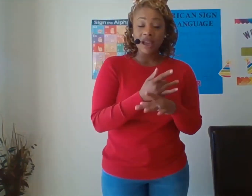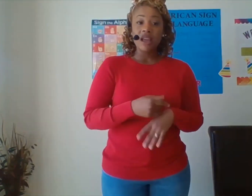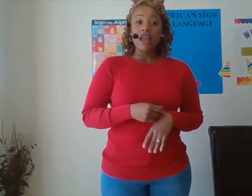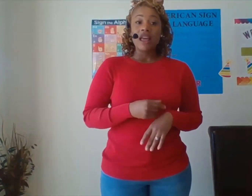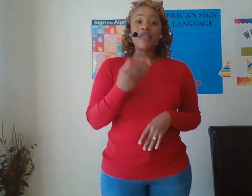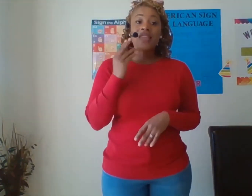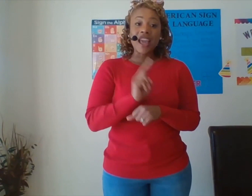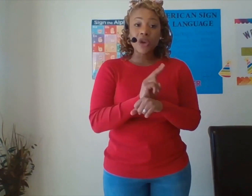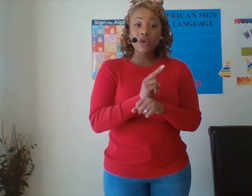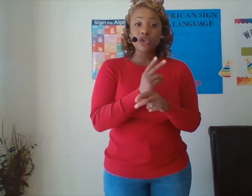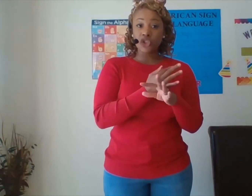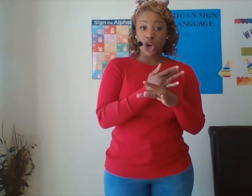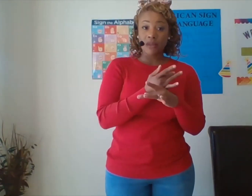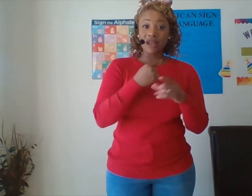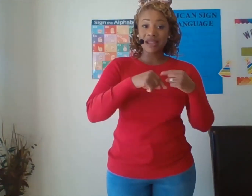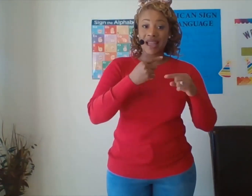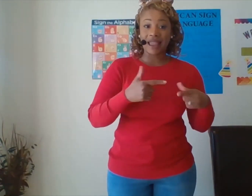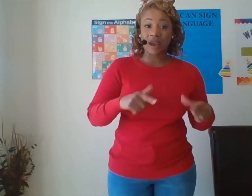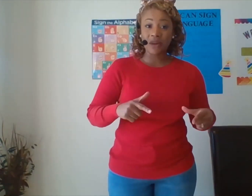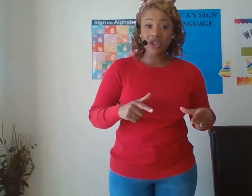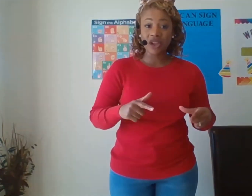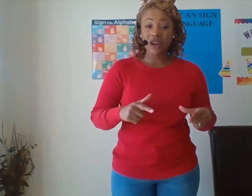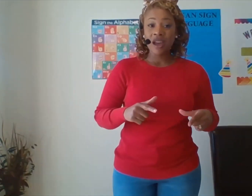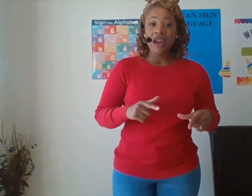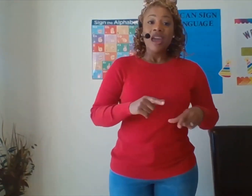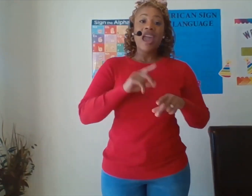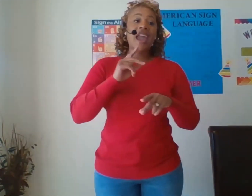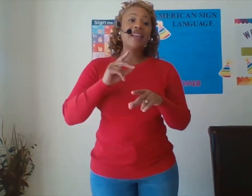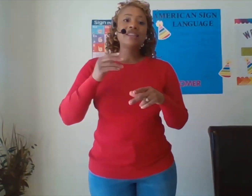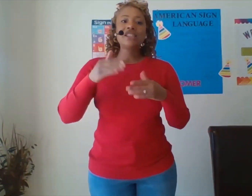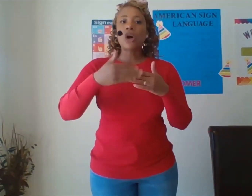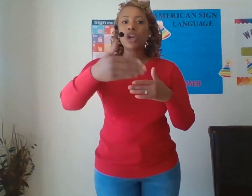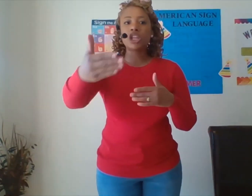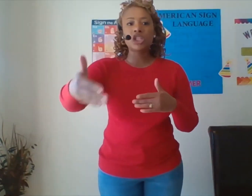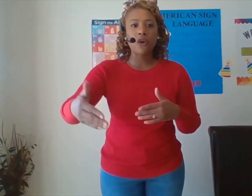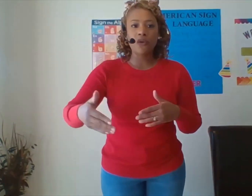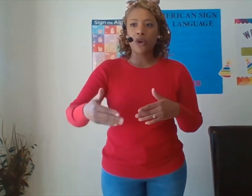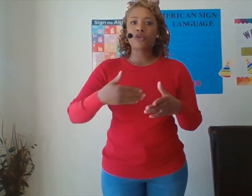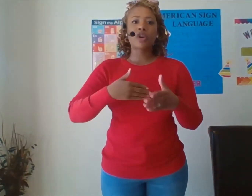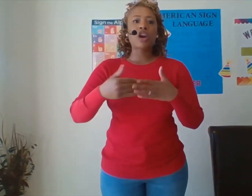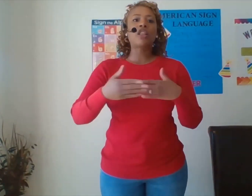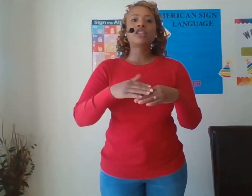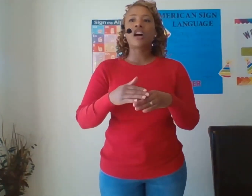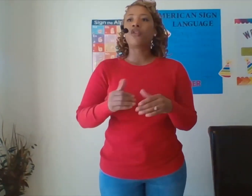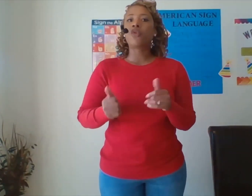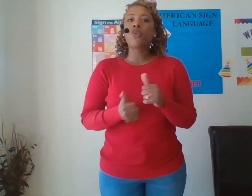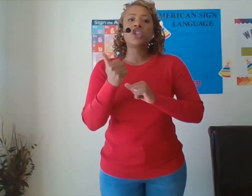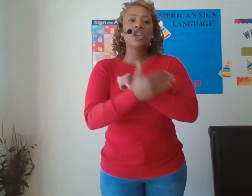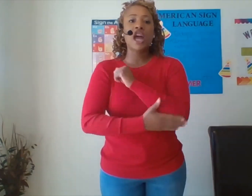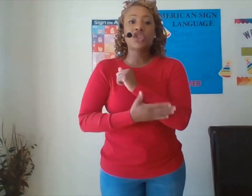they use German sign language and so on and so forth regardless of which country